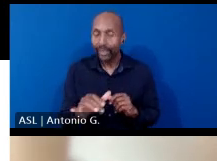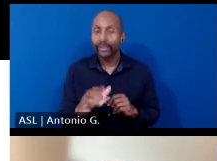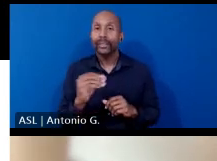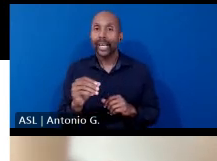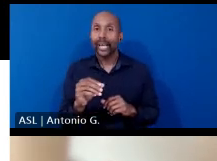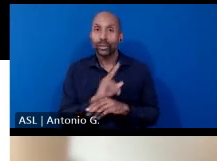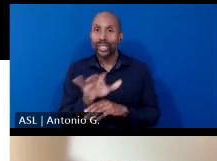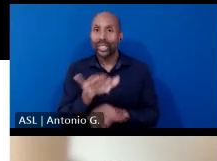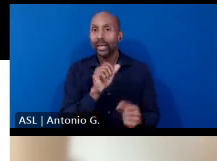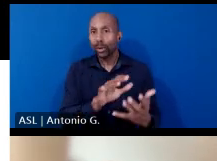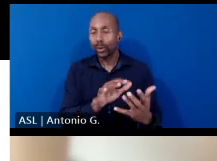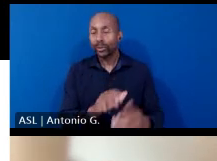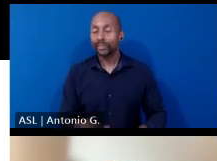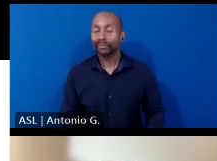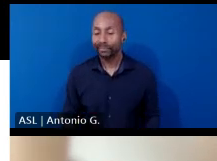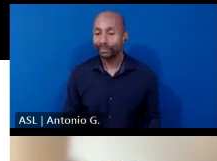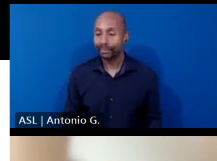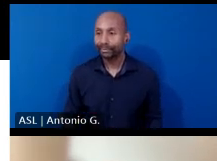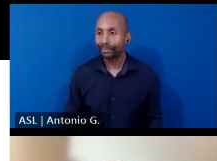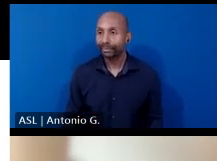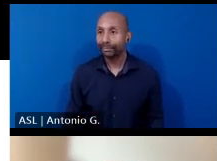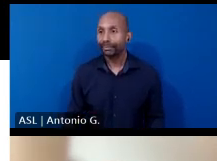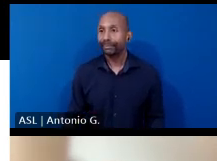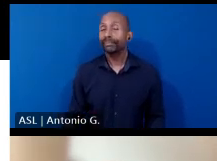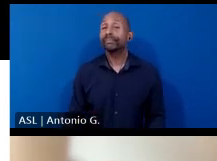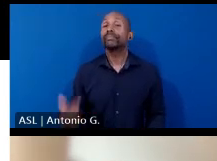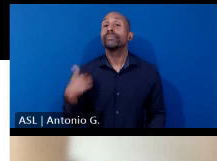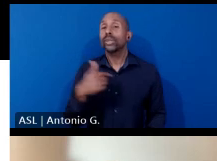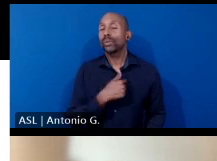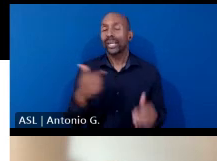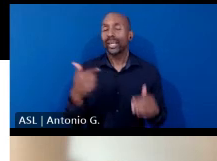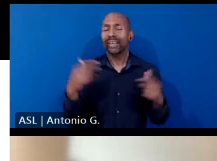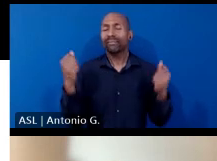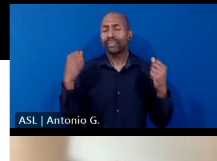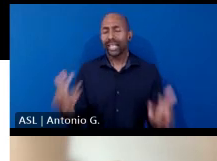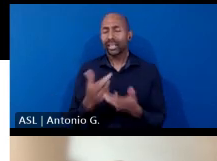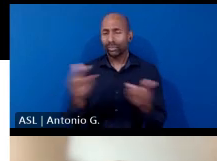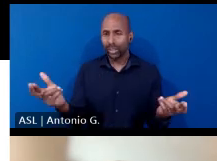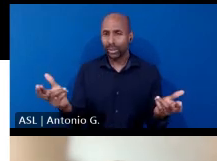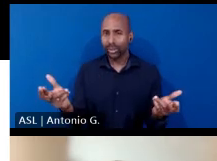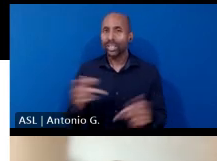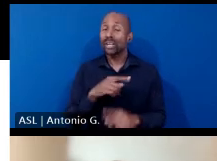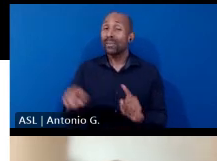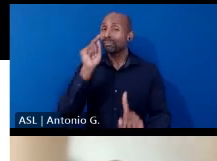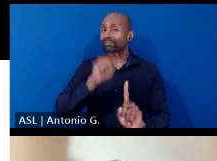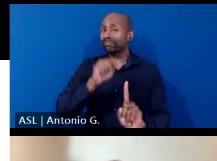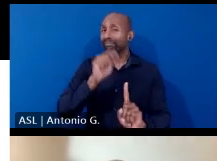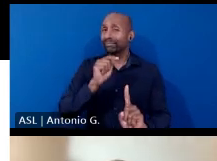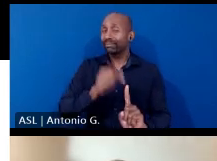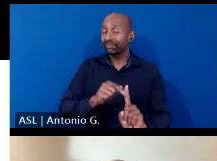So I know we have a ton of resources, but I think it's those elements of belonging both at the institution, the